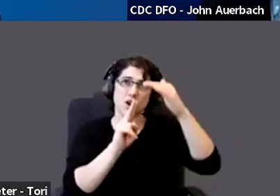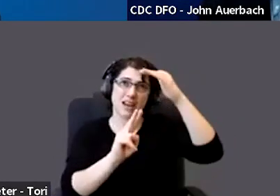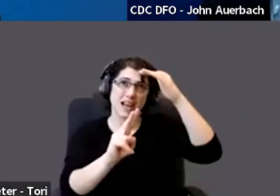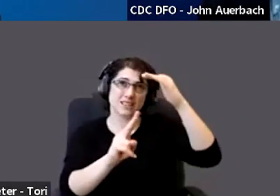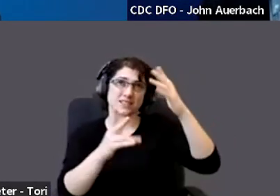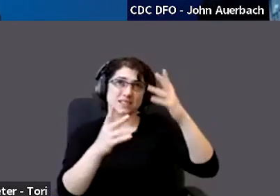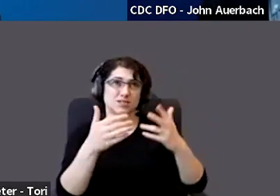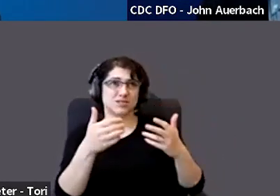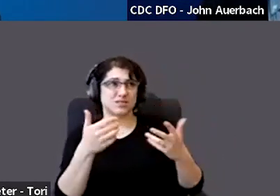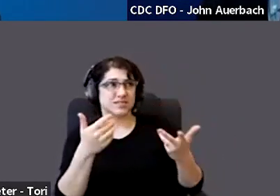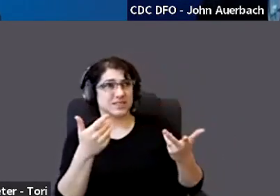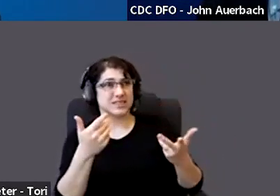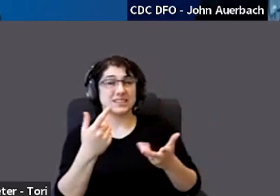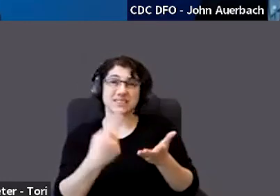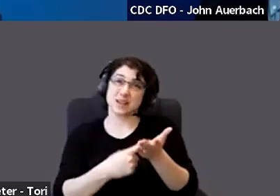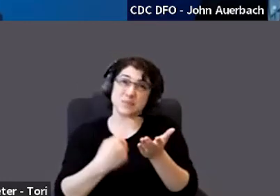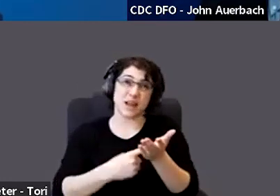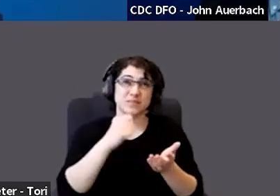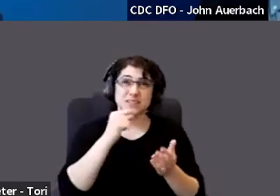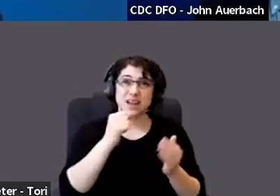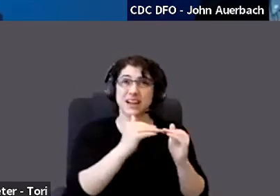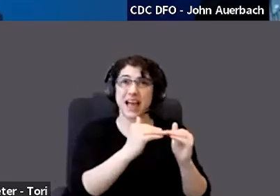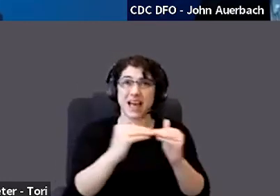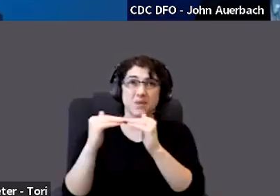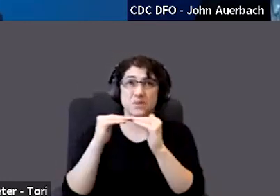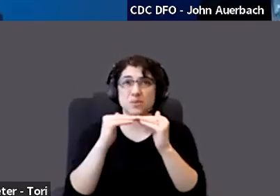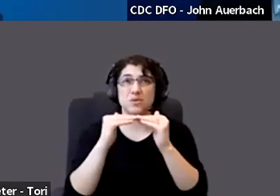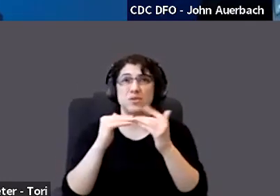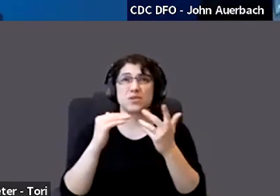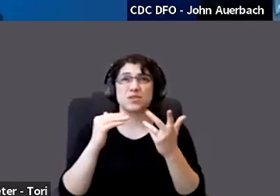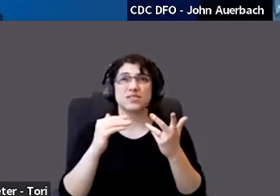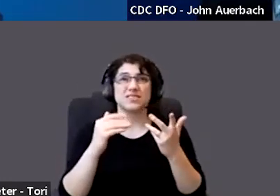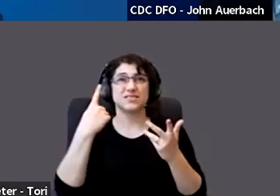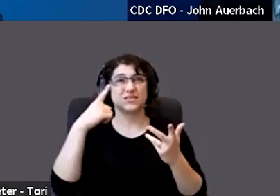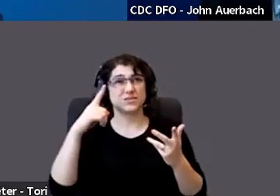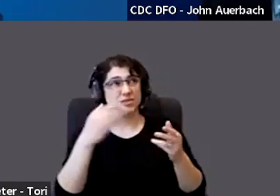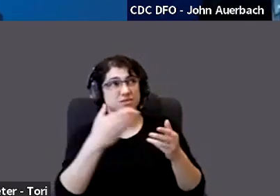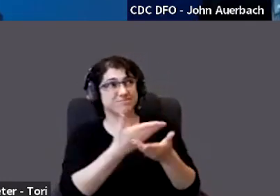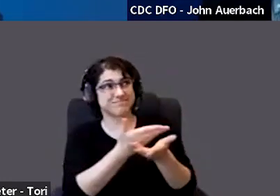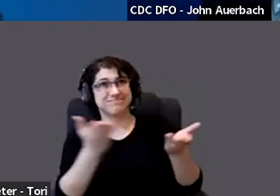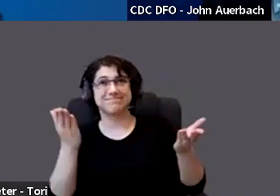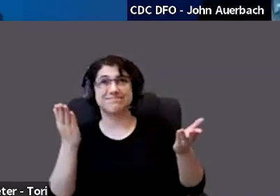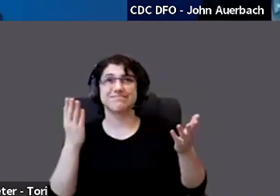may not be describing the broader population. And so those kinds of things I think are being looked